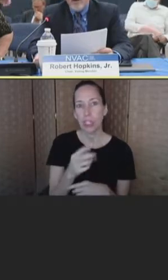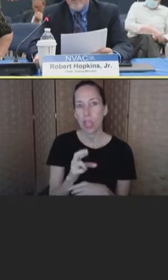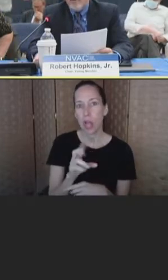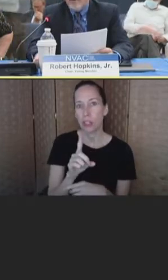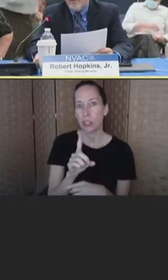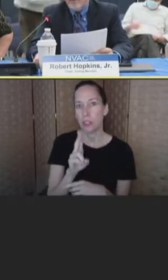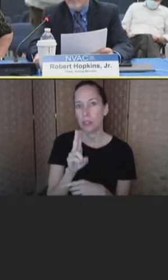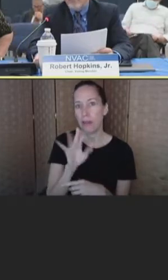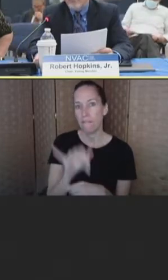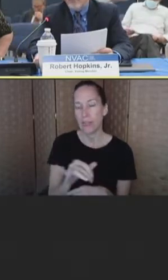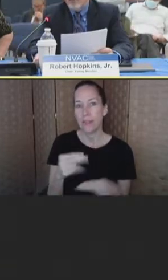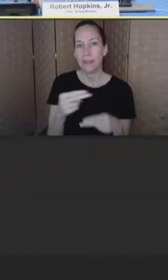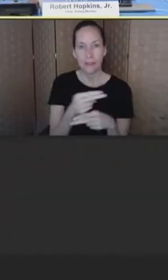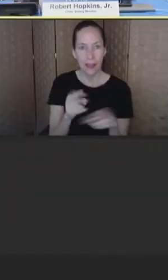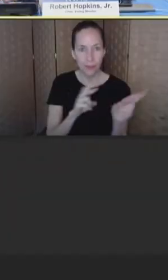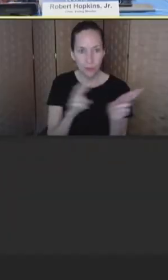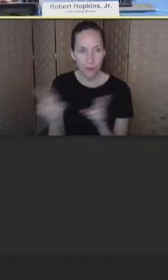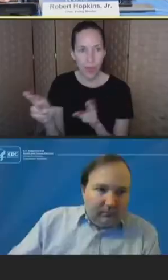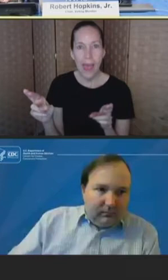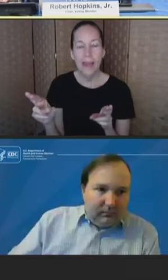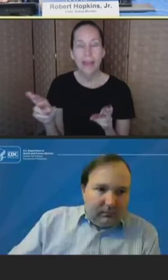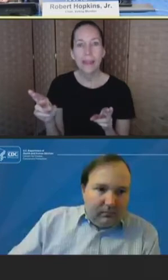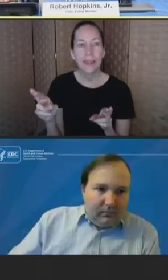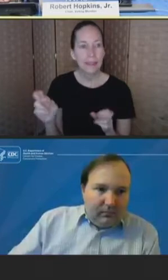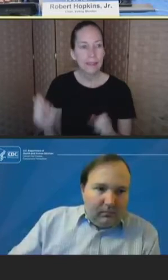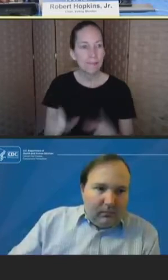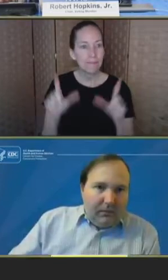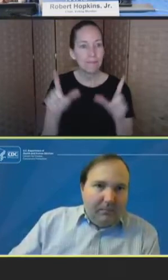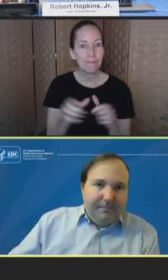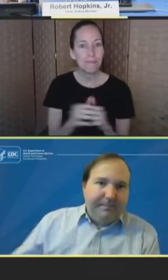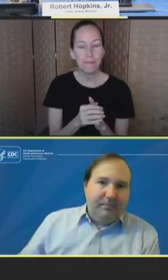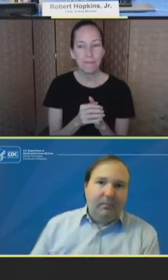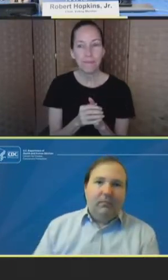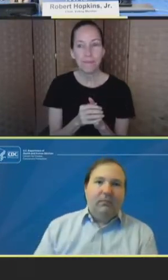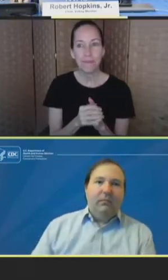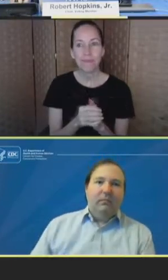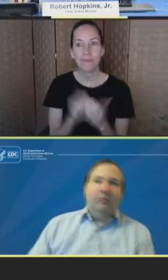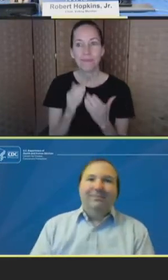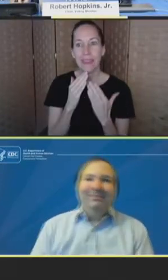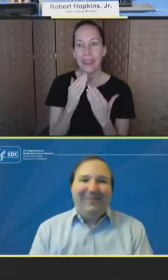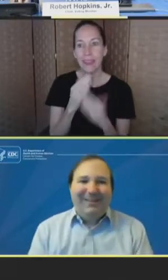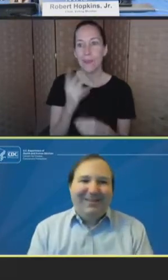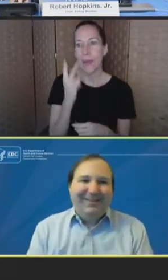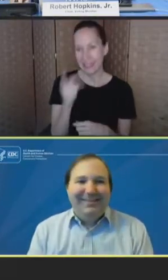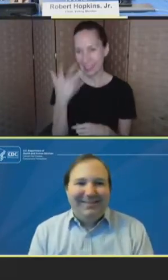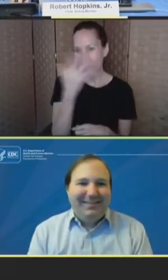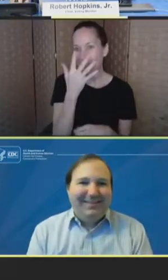Jonathan Duffy: Thank you. Robert Hopkins: I see your face. You have the floor.